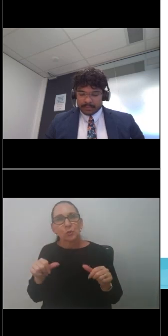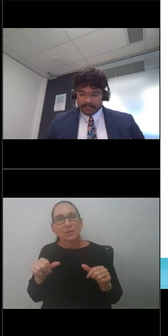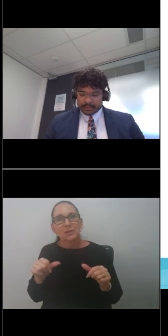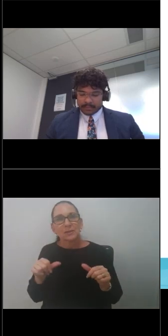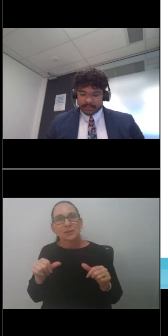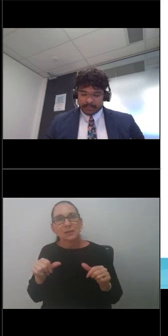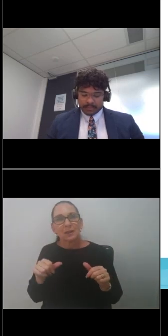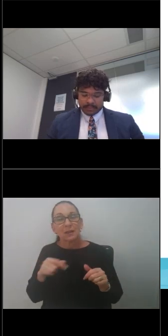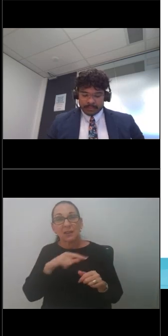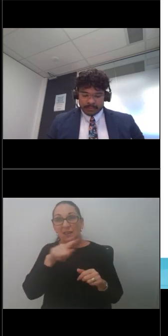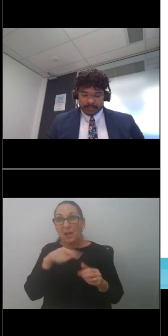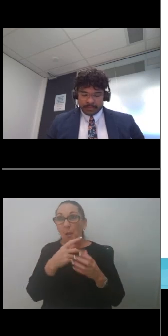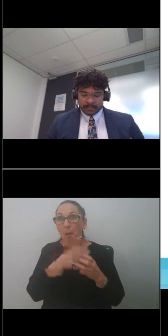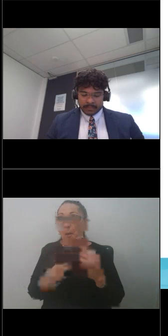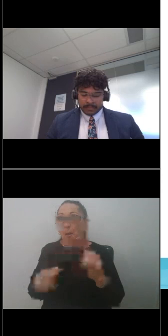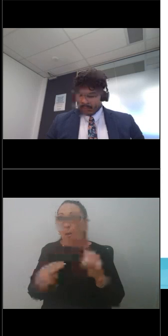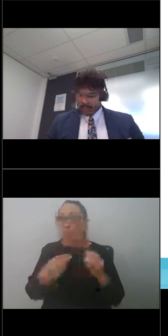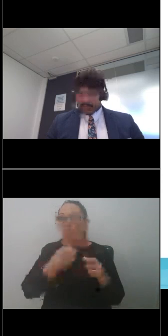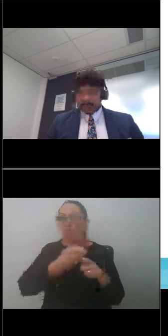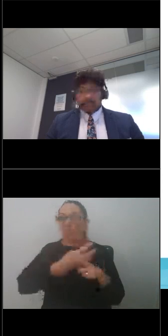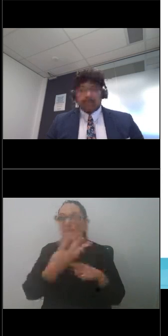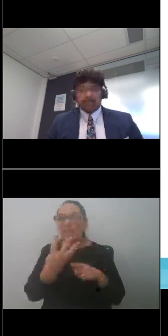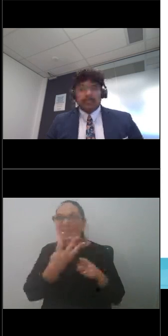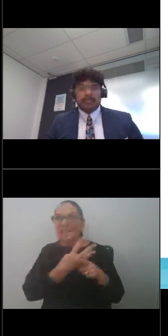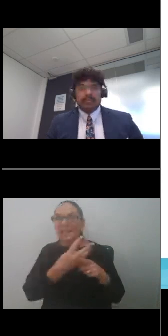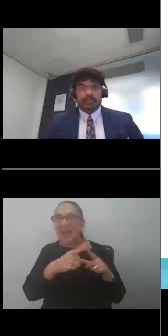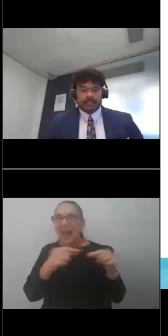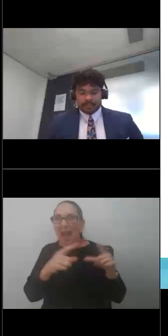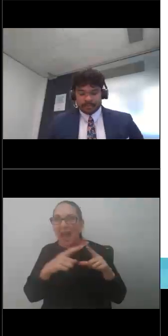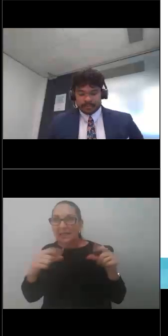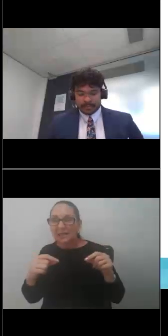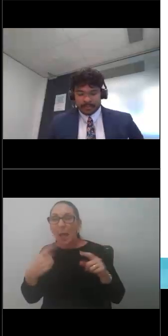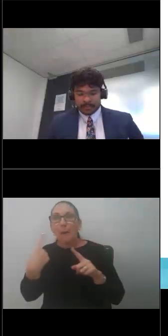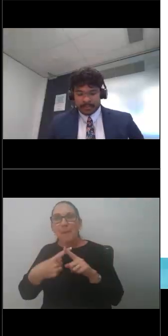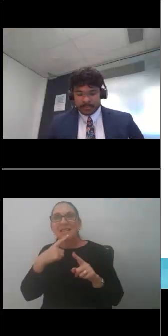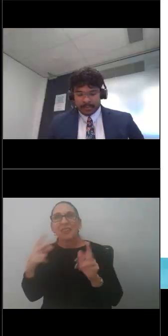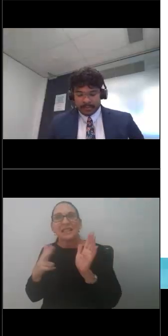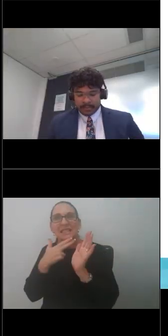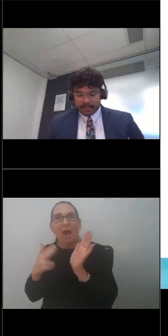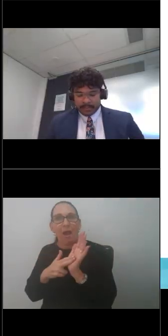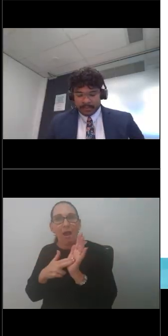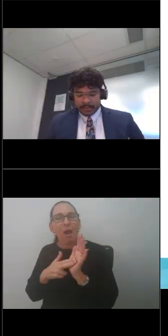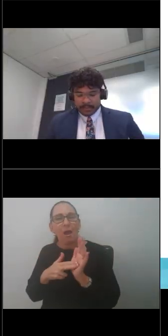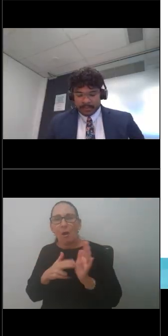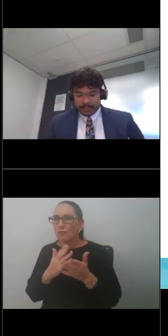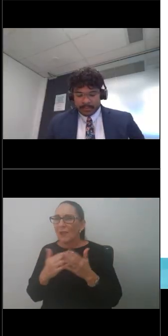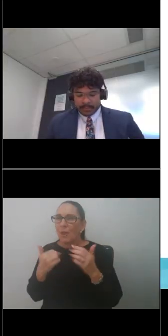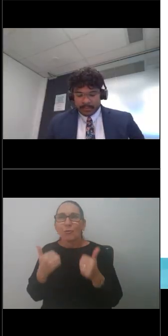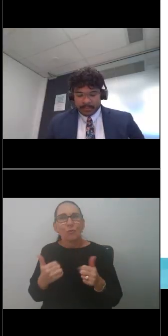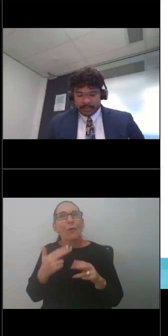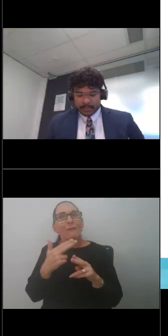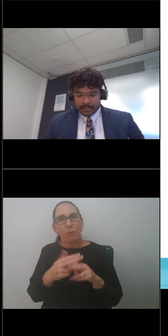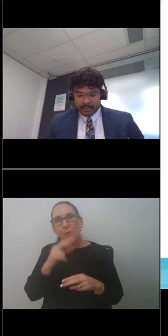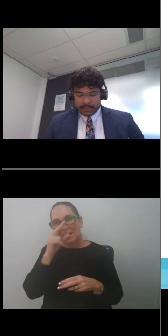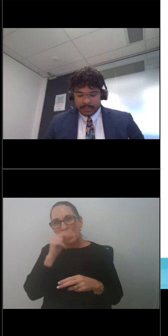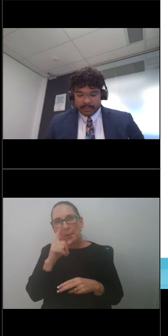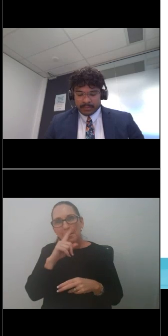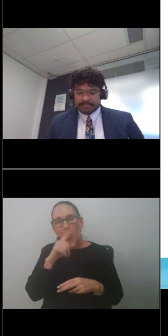the cards are really good to use particularly with young people is what I have personally found yeah